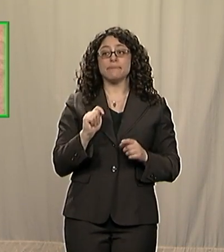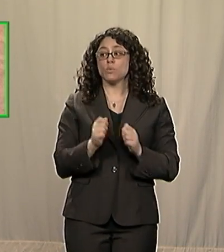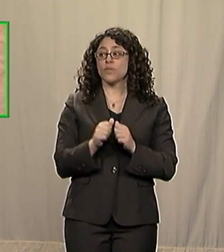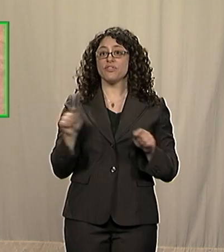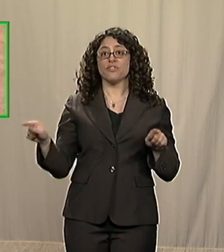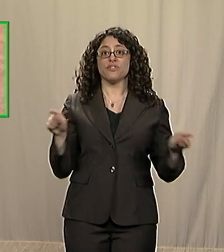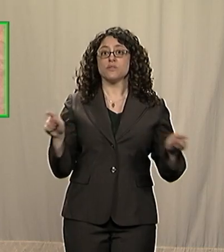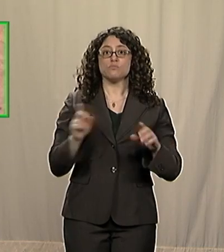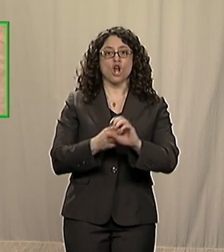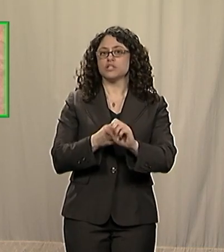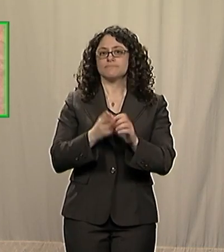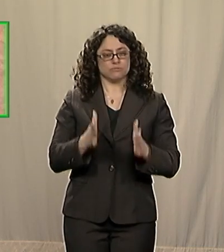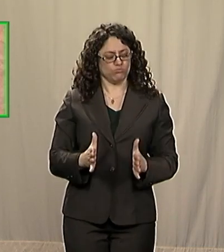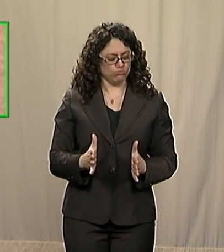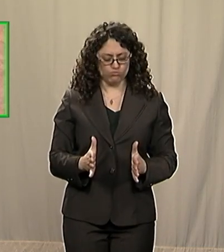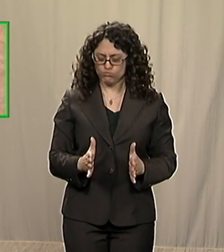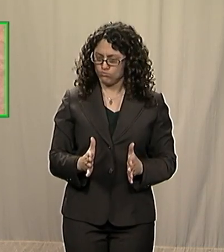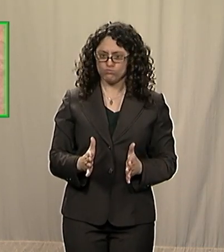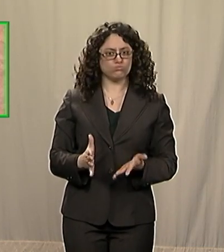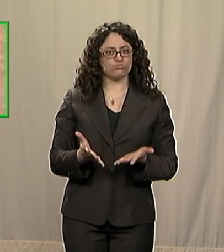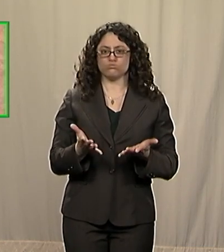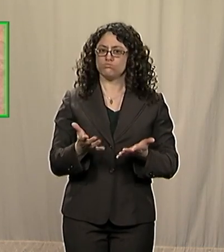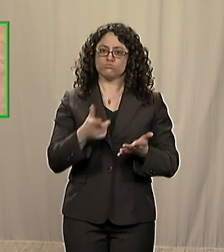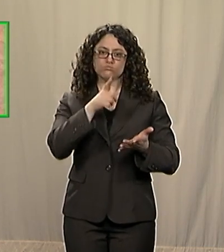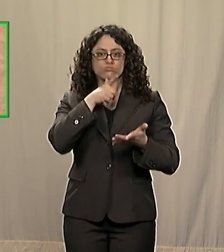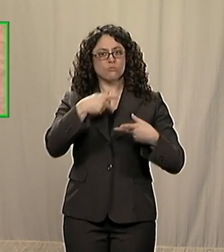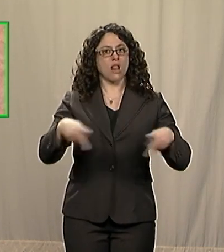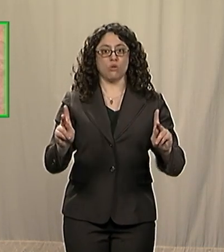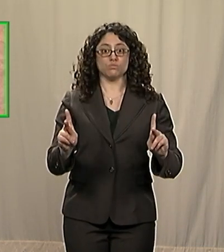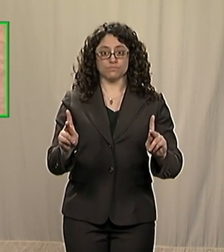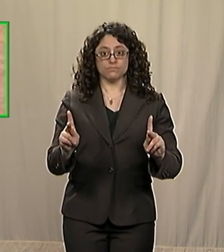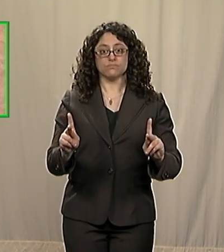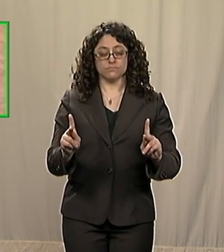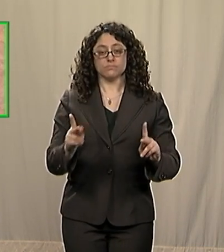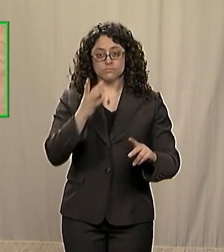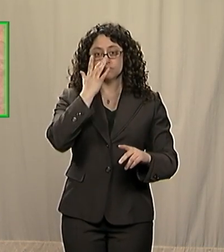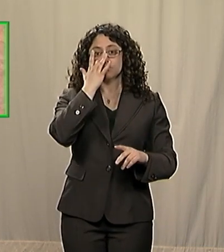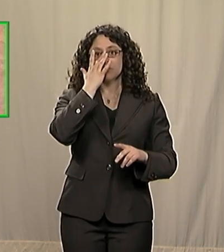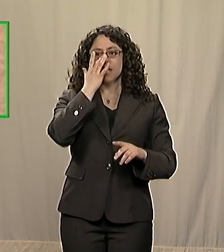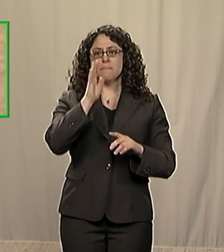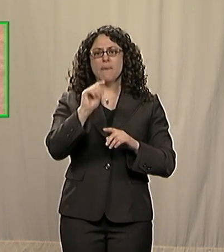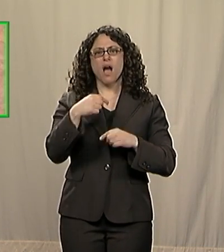This idea of alignment, how much we're able to align with participants actually facilitates them aligning